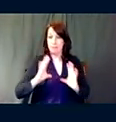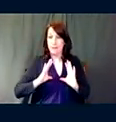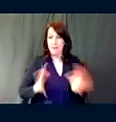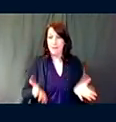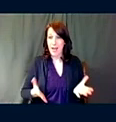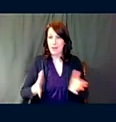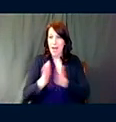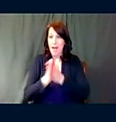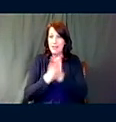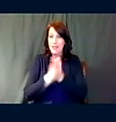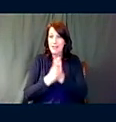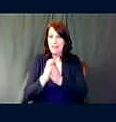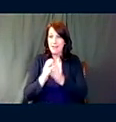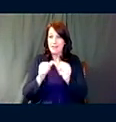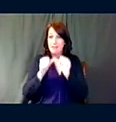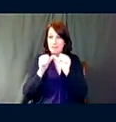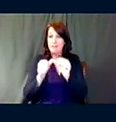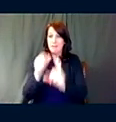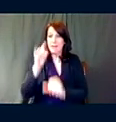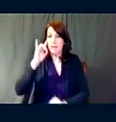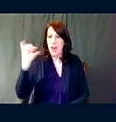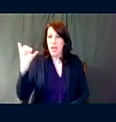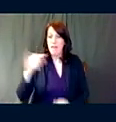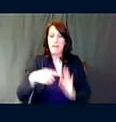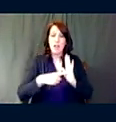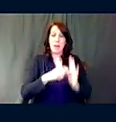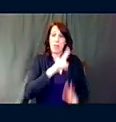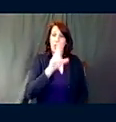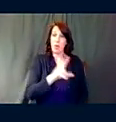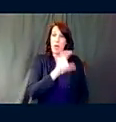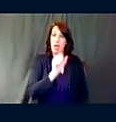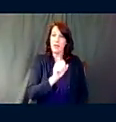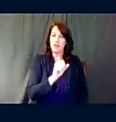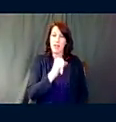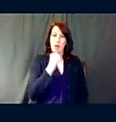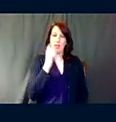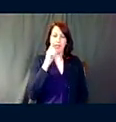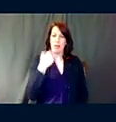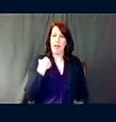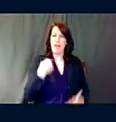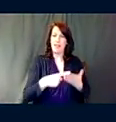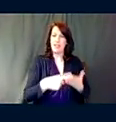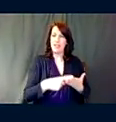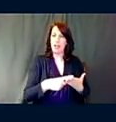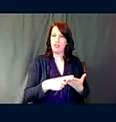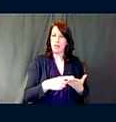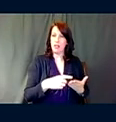BE PERFECTLY FINE TO HAVE INCENTIVES FOREVER. FOR EXAMPLE IN THE U.S. I DON'T